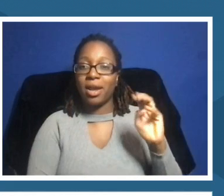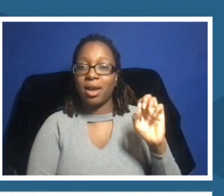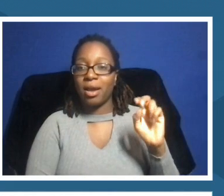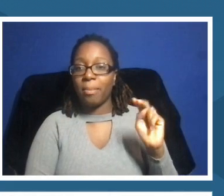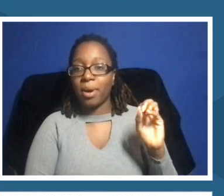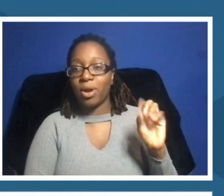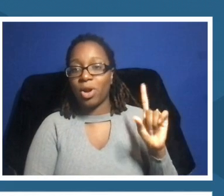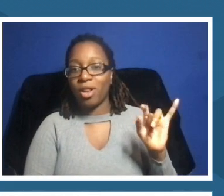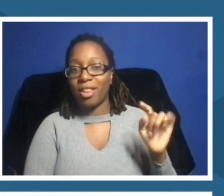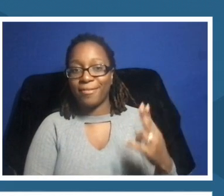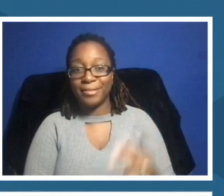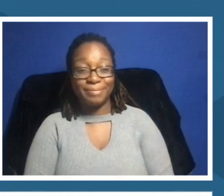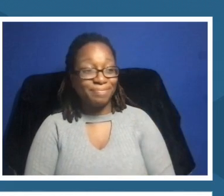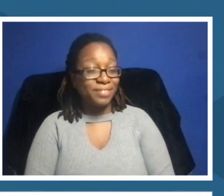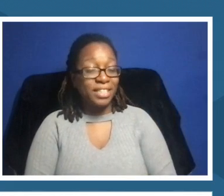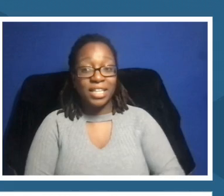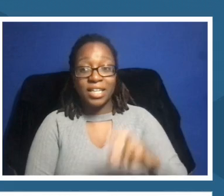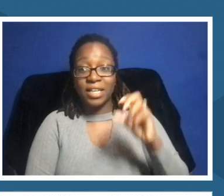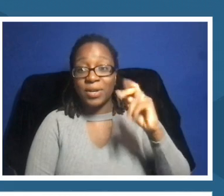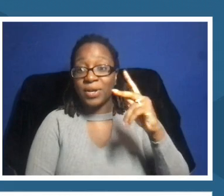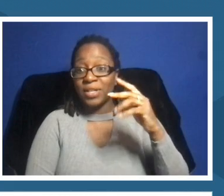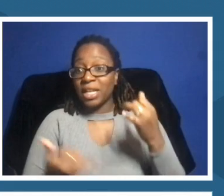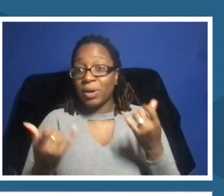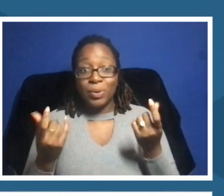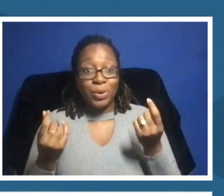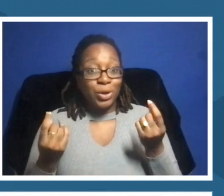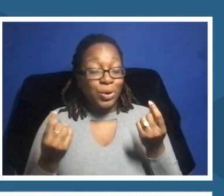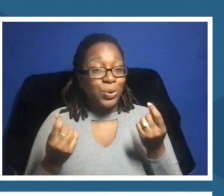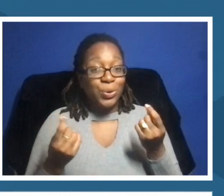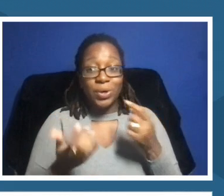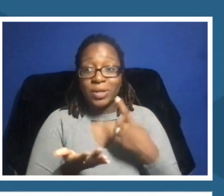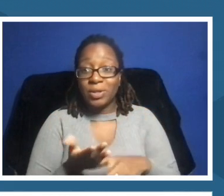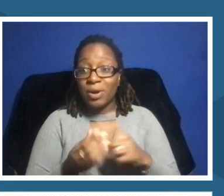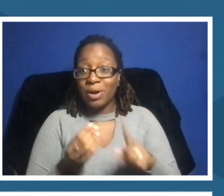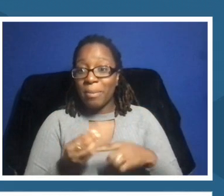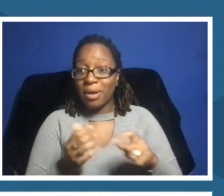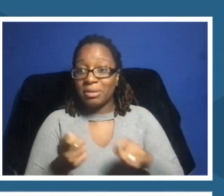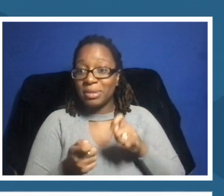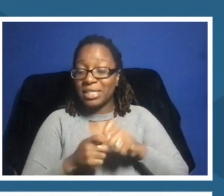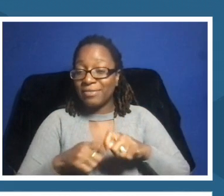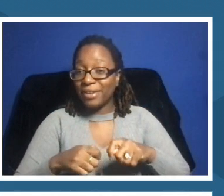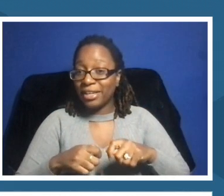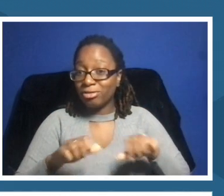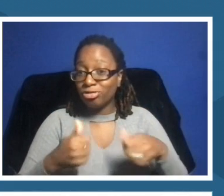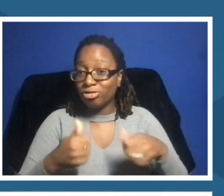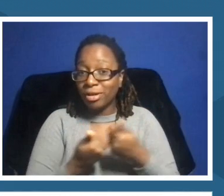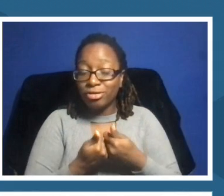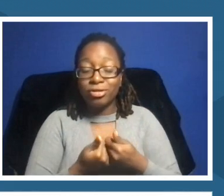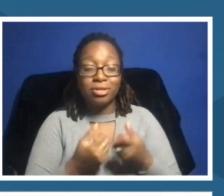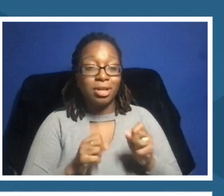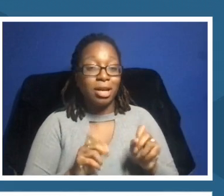want to just like talk about certain challenges that exist in doing this work some opportunities that might exist